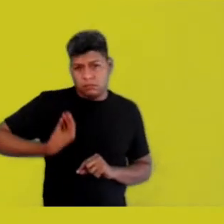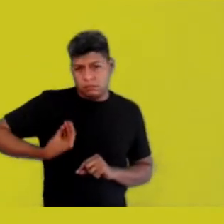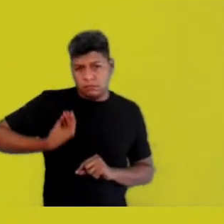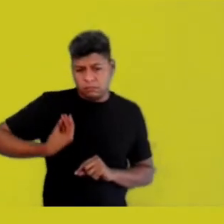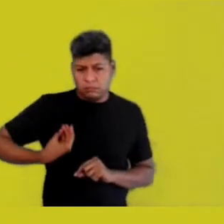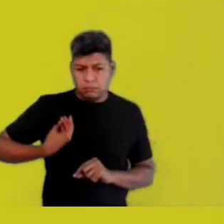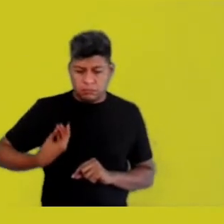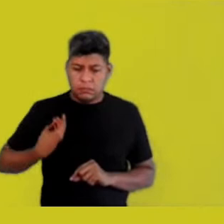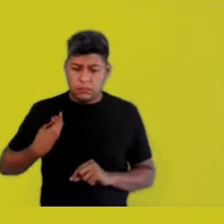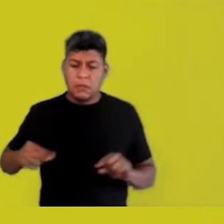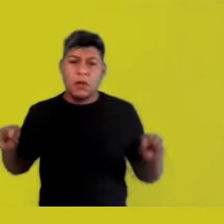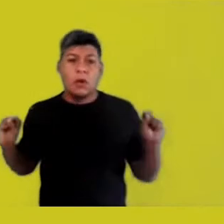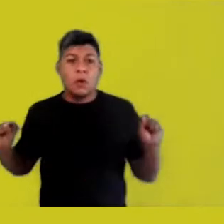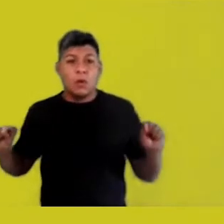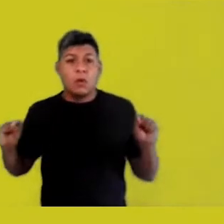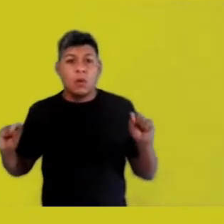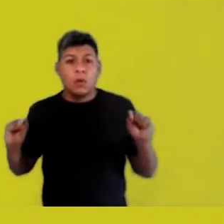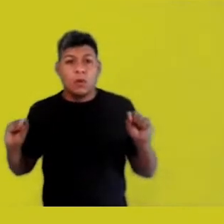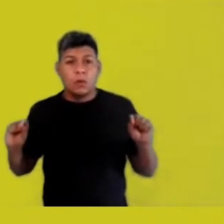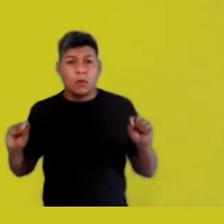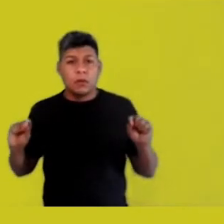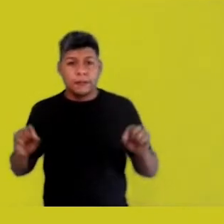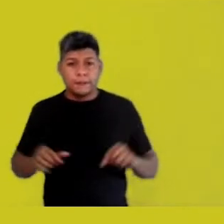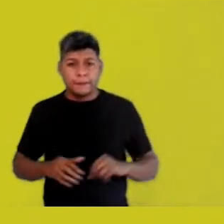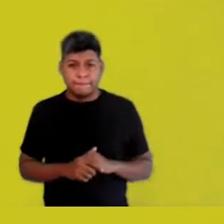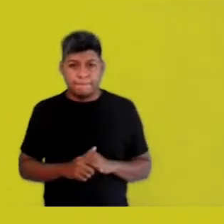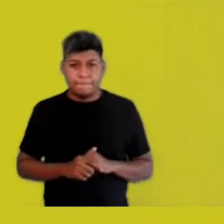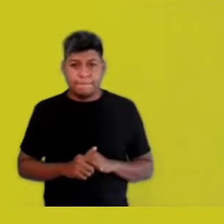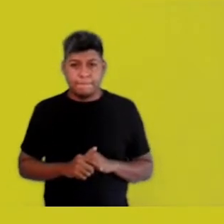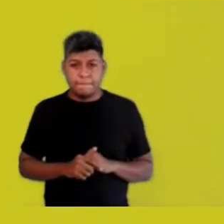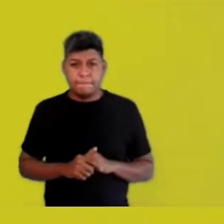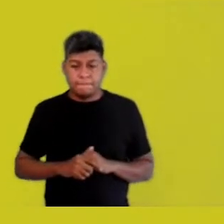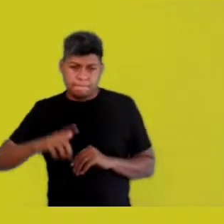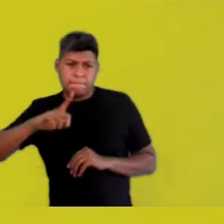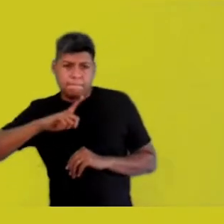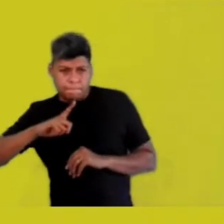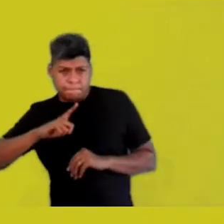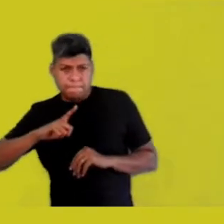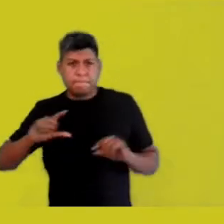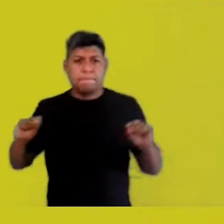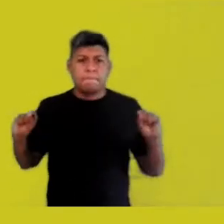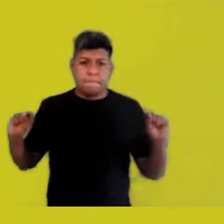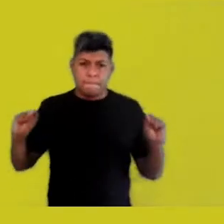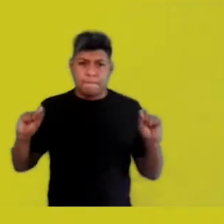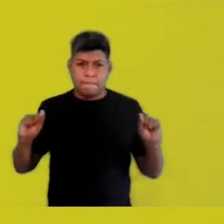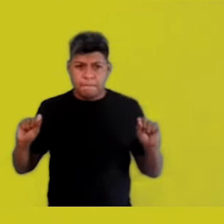this chant comes to me now.